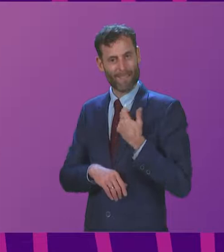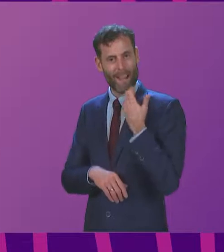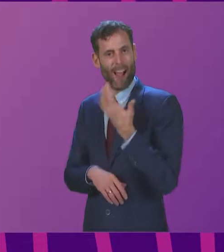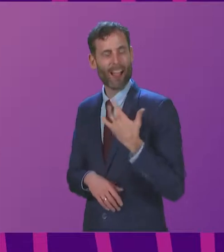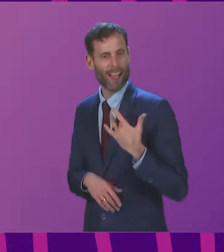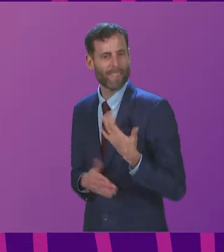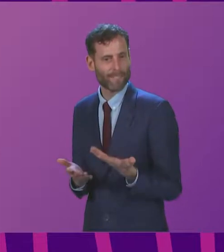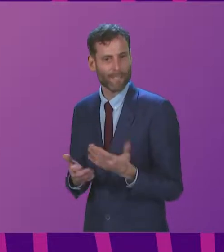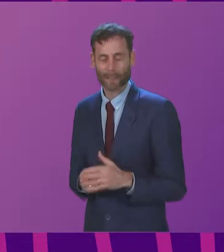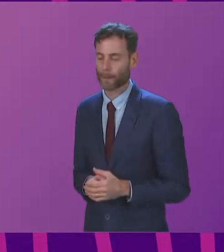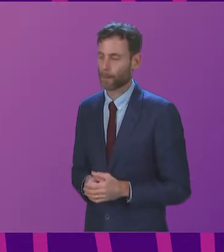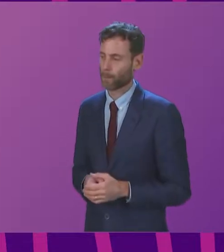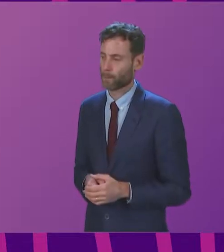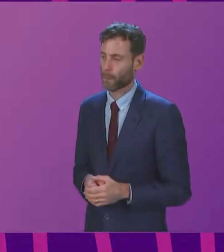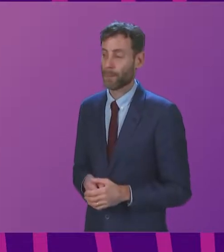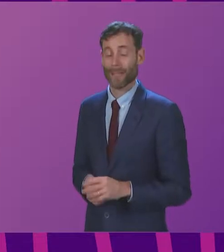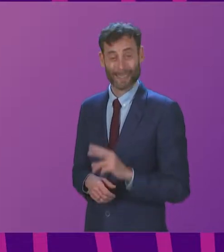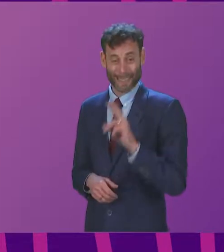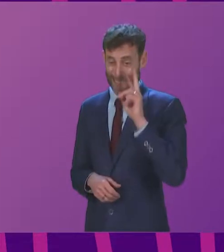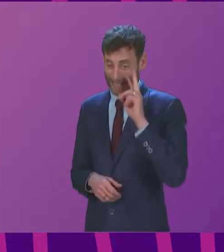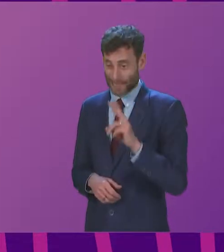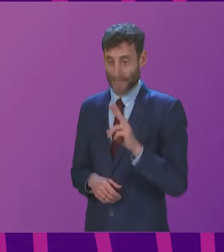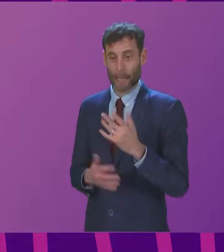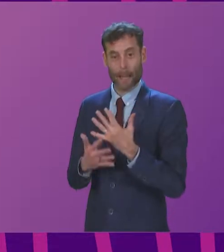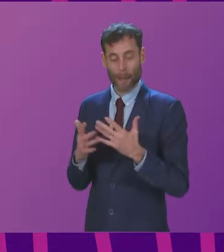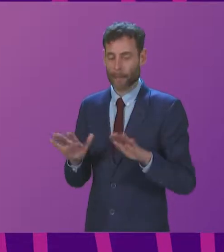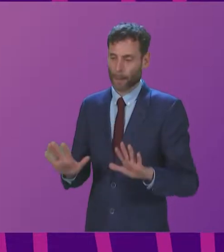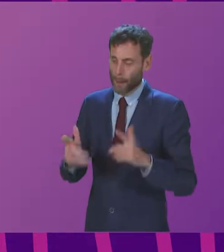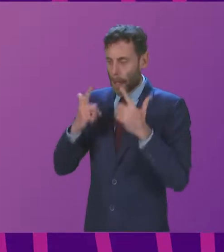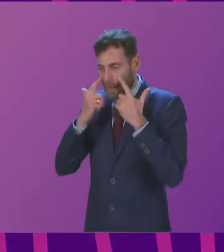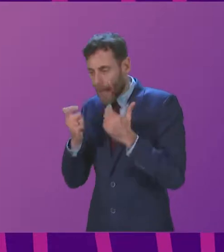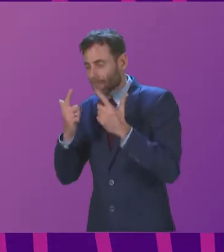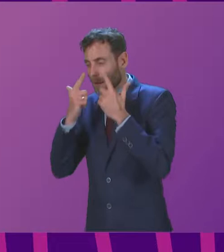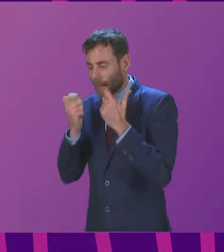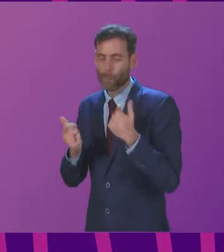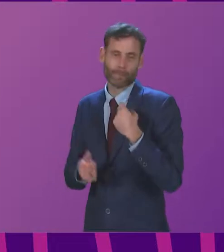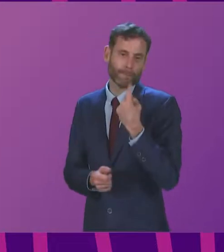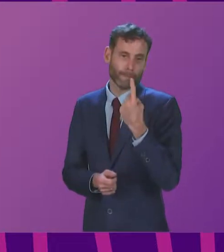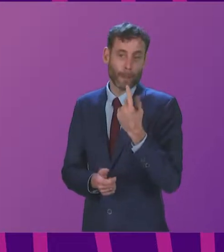it is having on our lives. I understand that. Indeed, I share that sentiment. However,